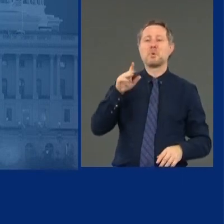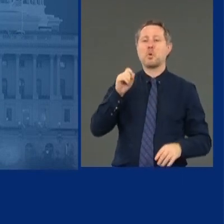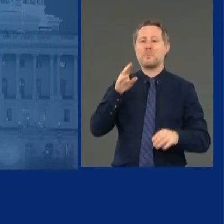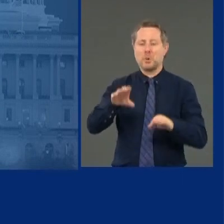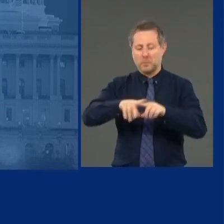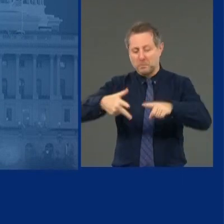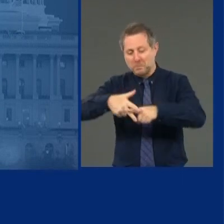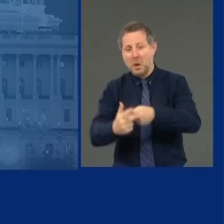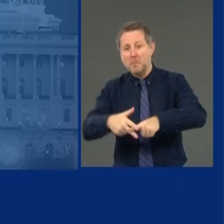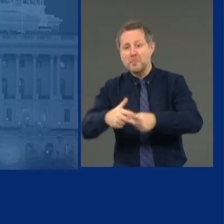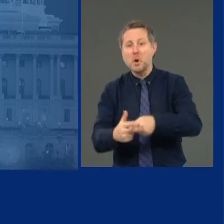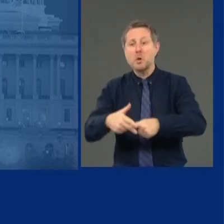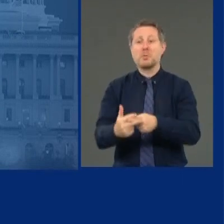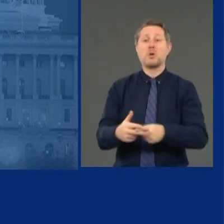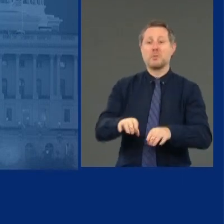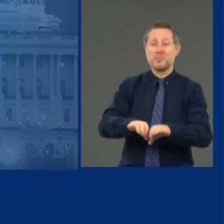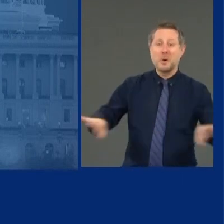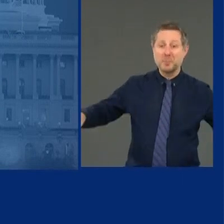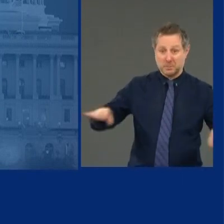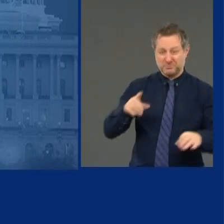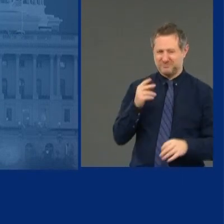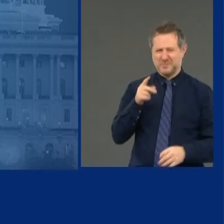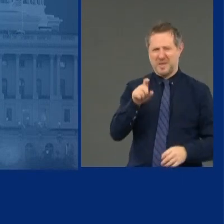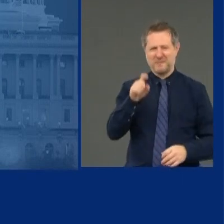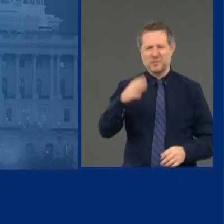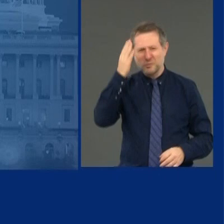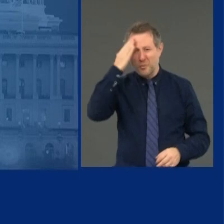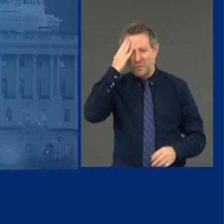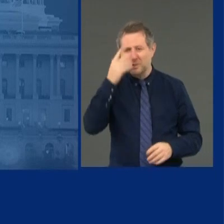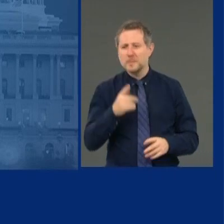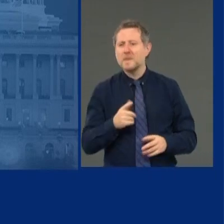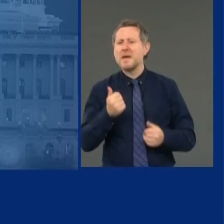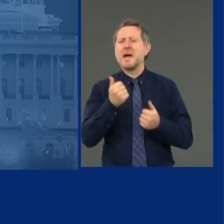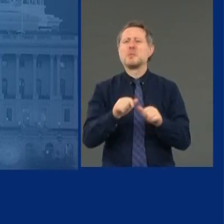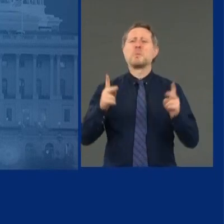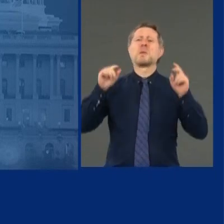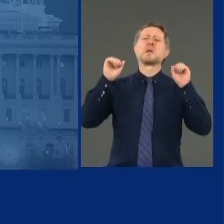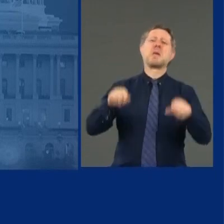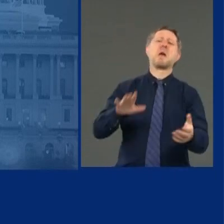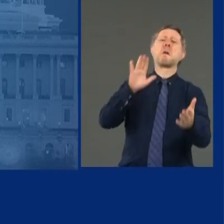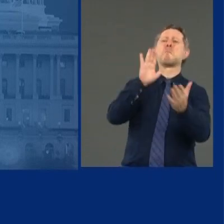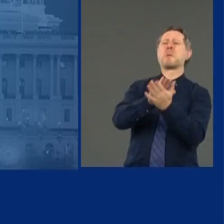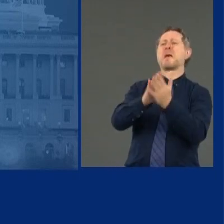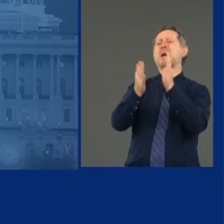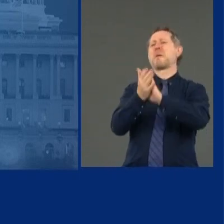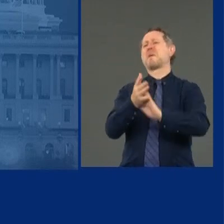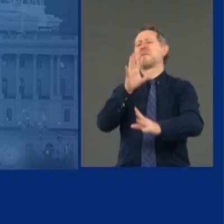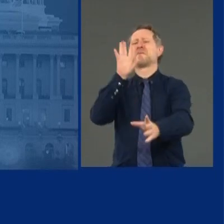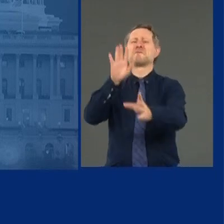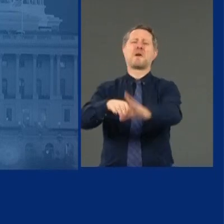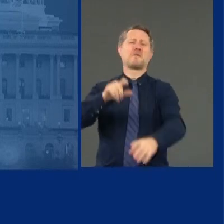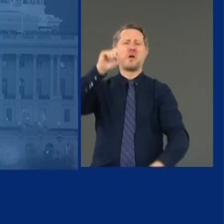YOU ARE TALKING ABOUT.